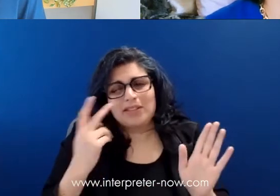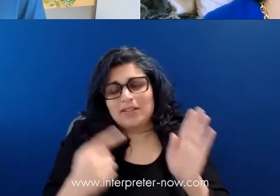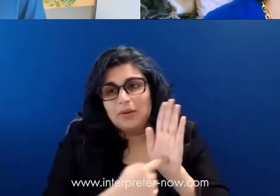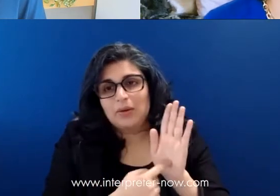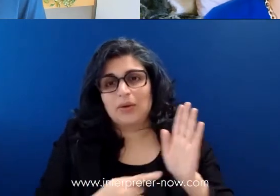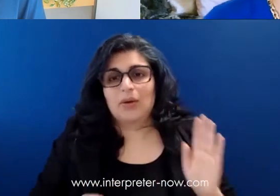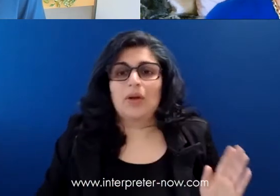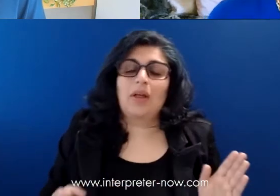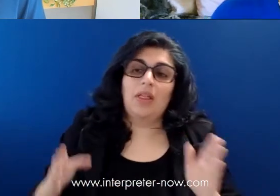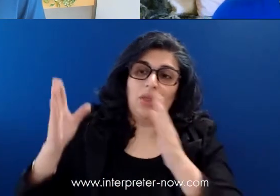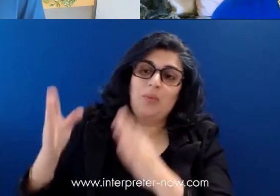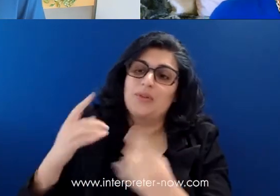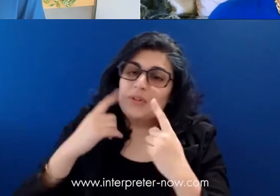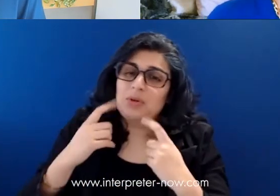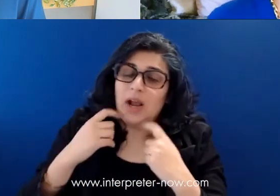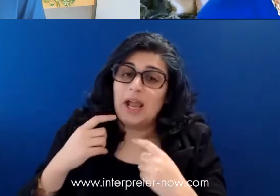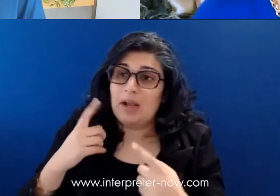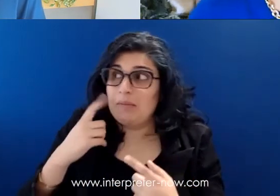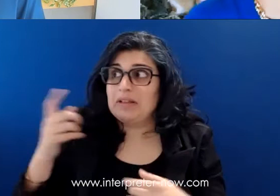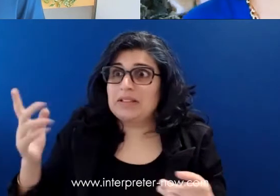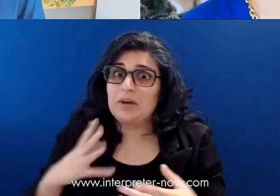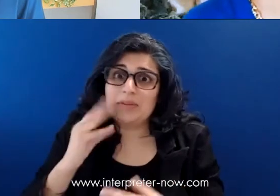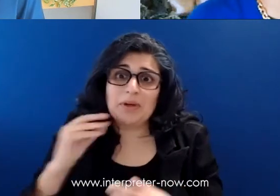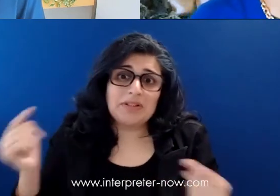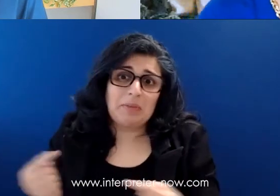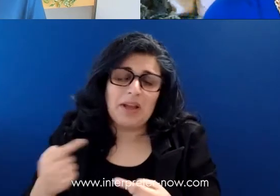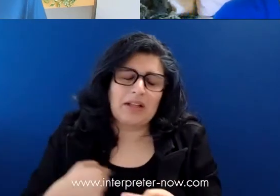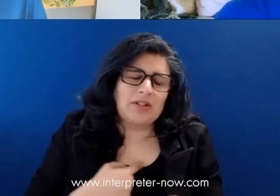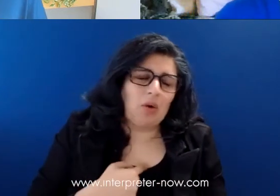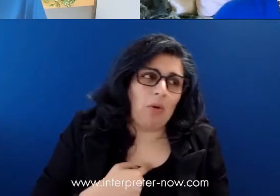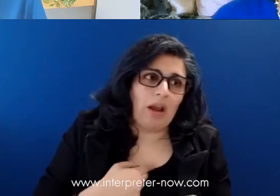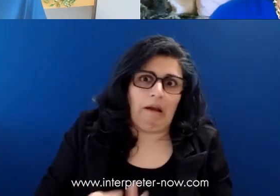pain, and we feel empathy for them so we cry even harder, and they end up comforting us.